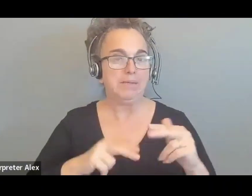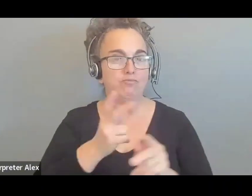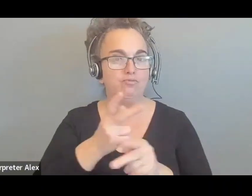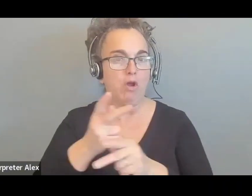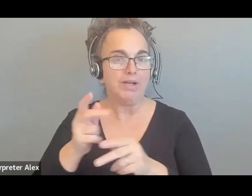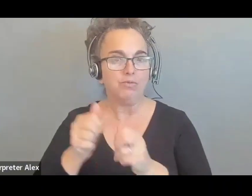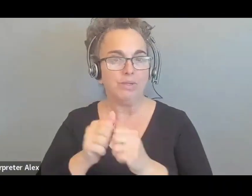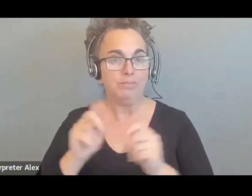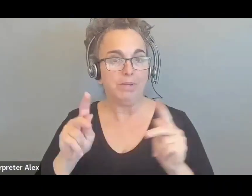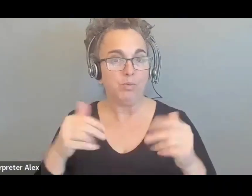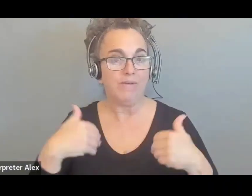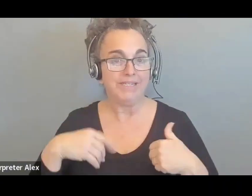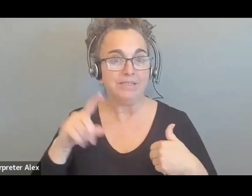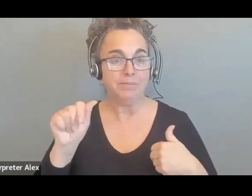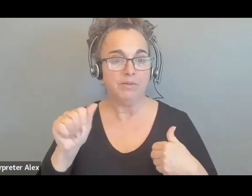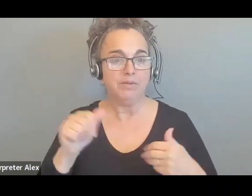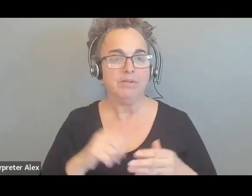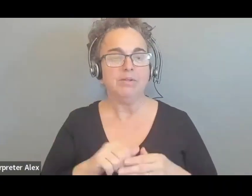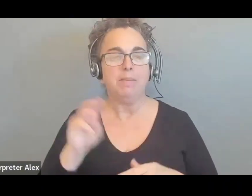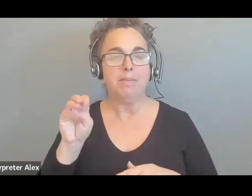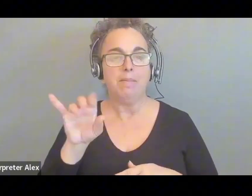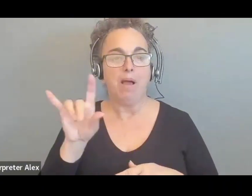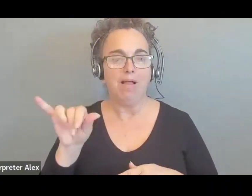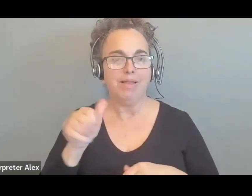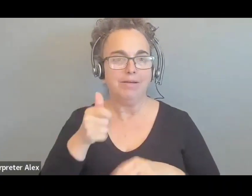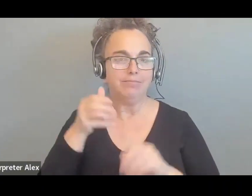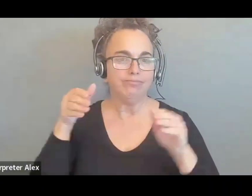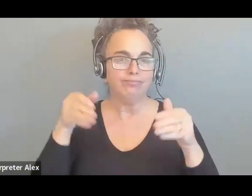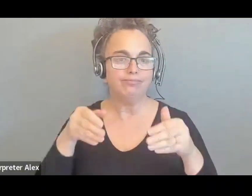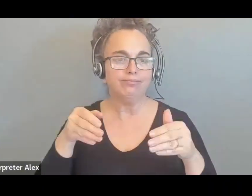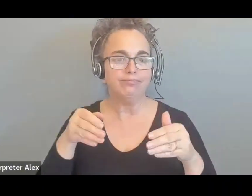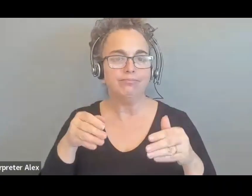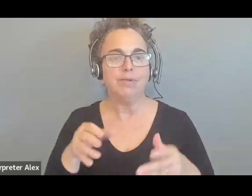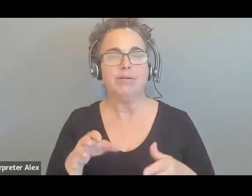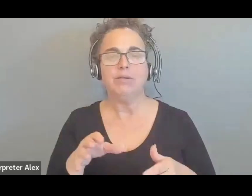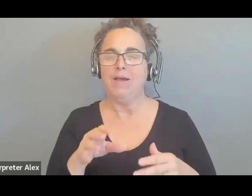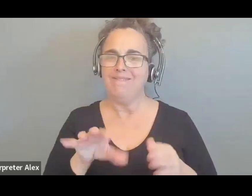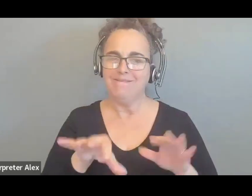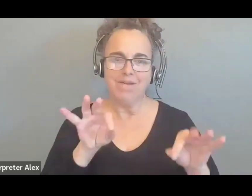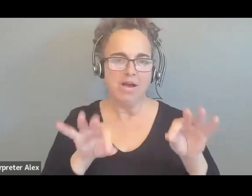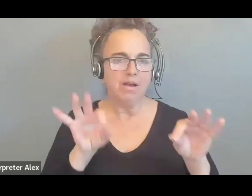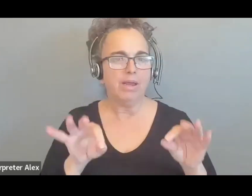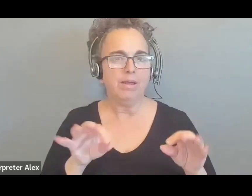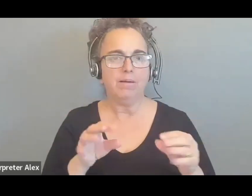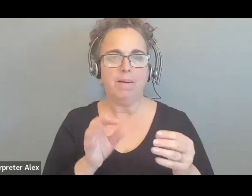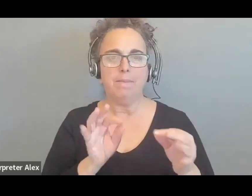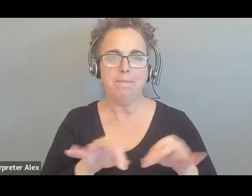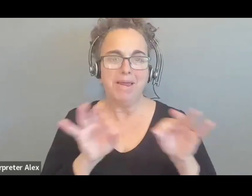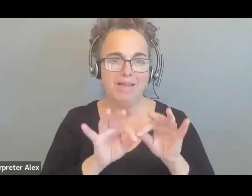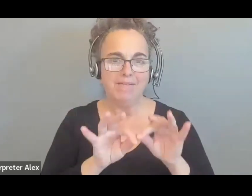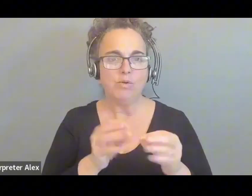Molly's work focuses on helping founders translate meaningful solution into scalable companies